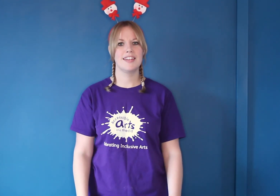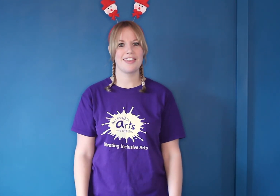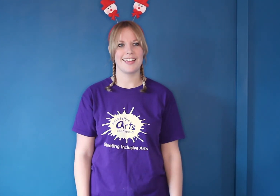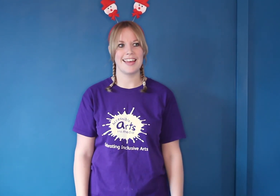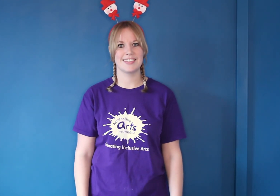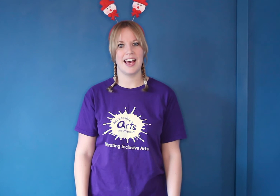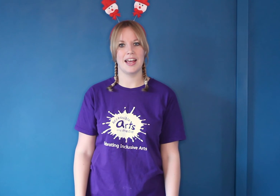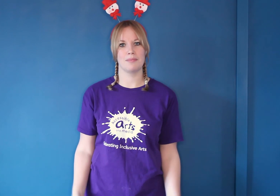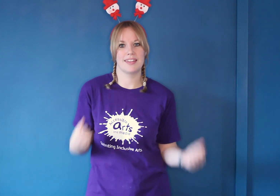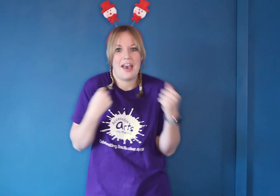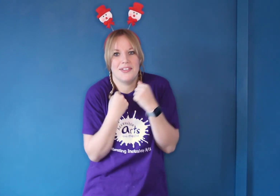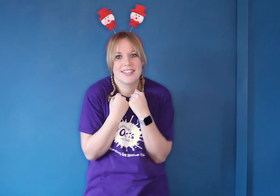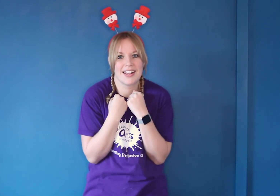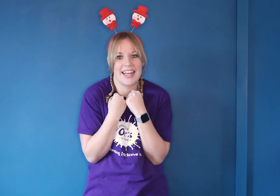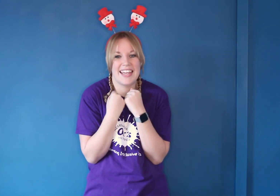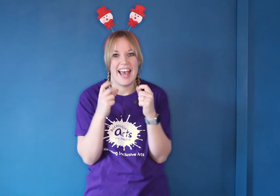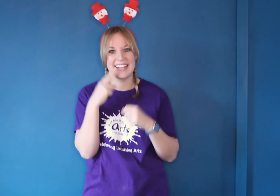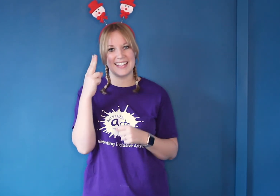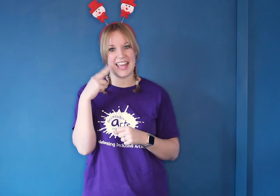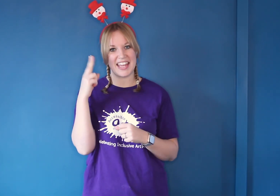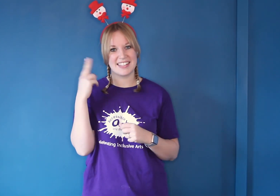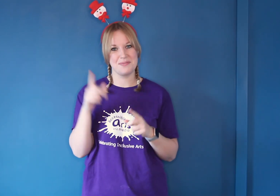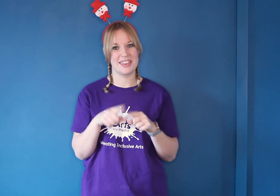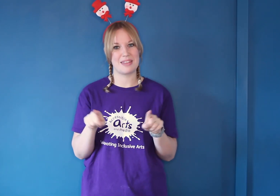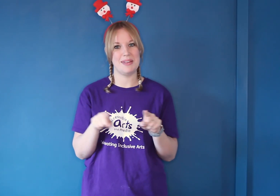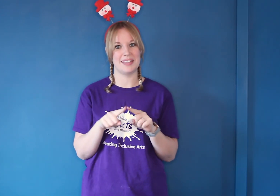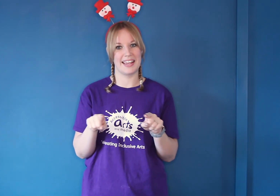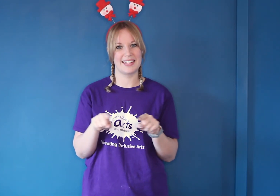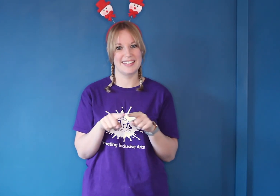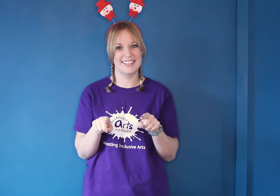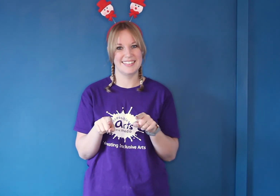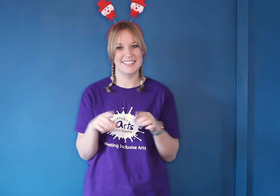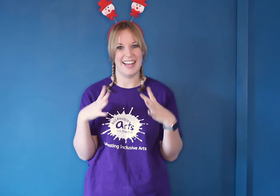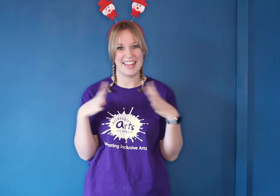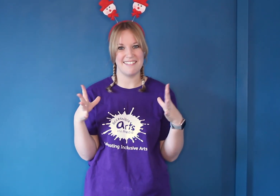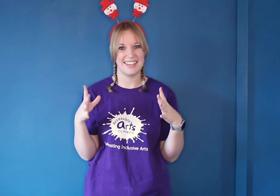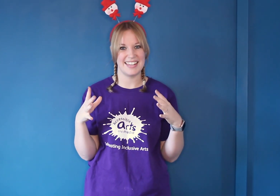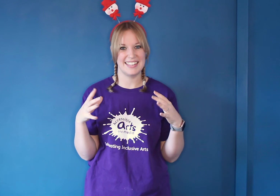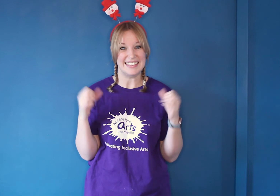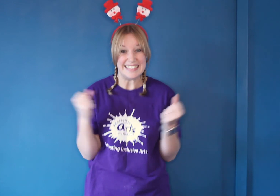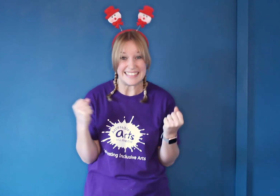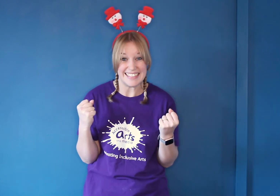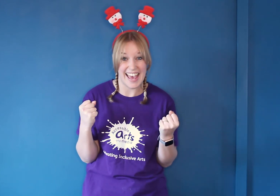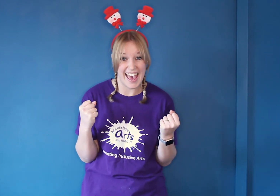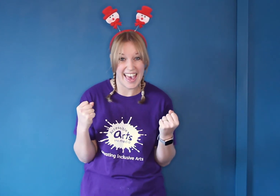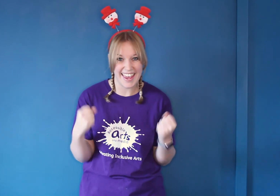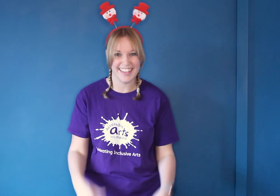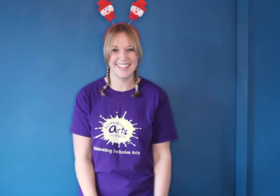Do you think it’s time to get all snuggly and sing it with the music? Are you ready? Yay!